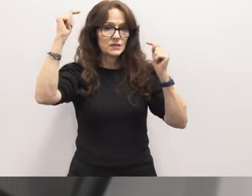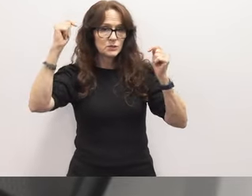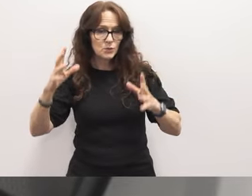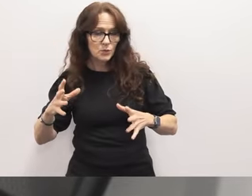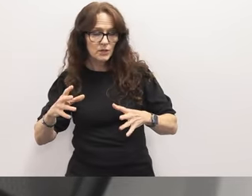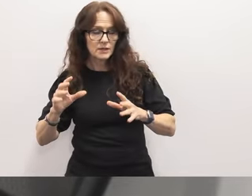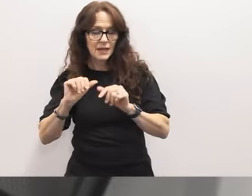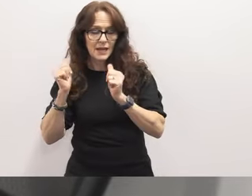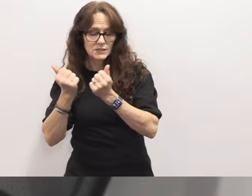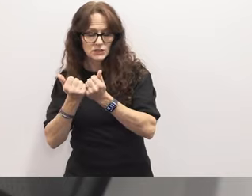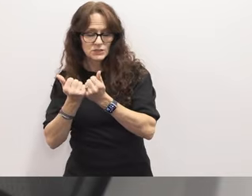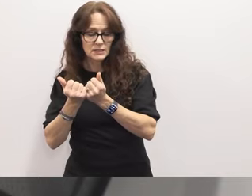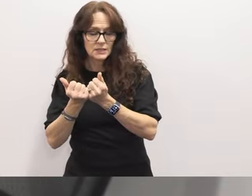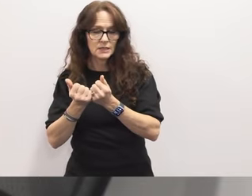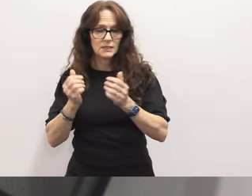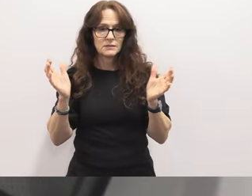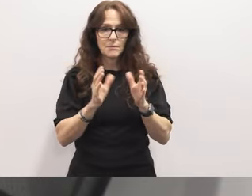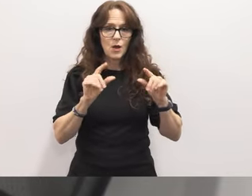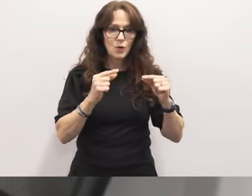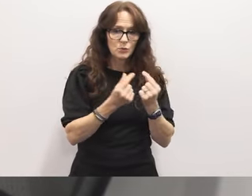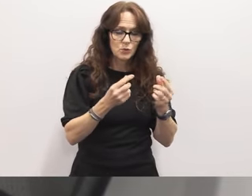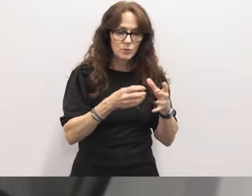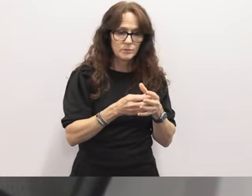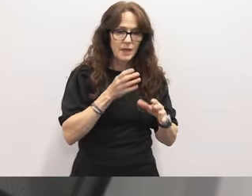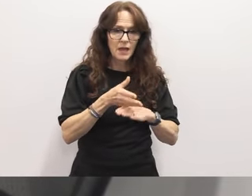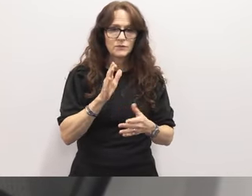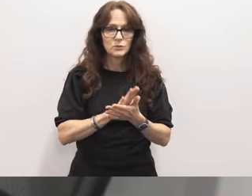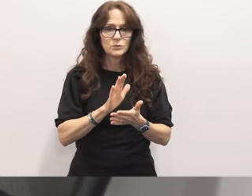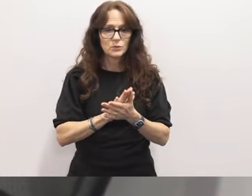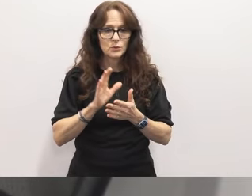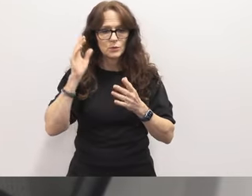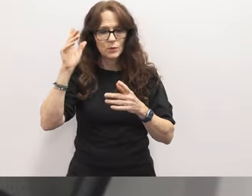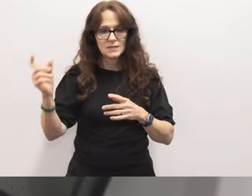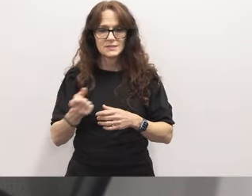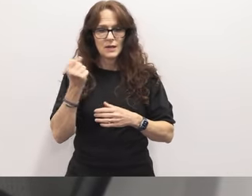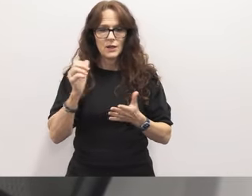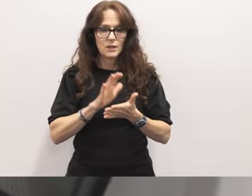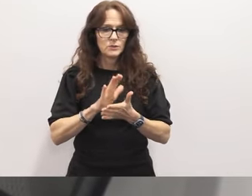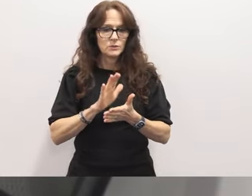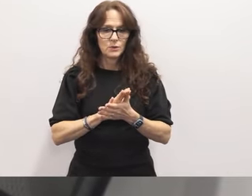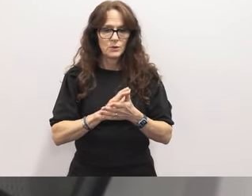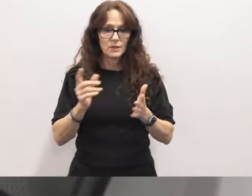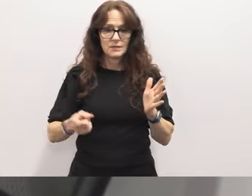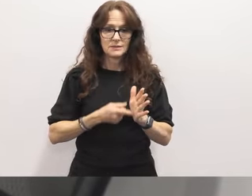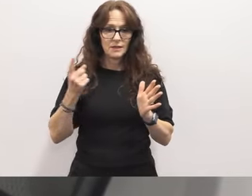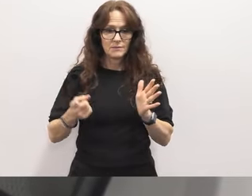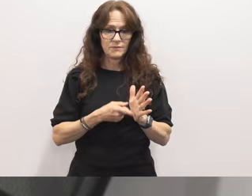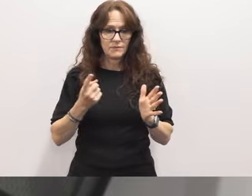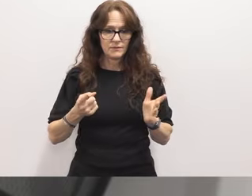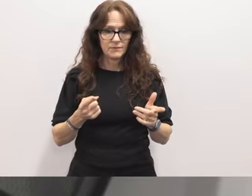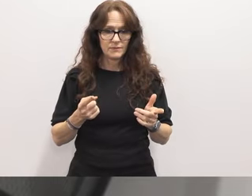small groups, after school tutoring, Saturday school. And sometimes it's just talking to us